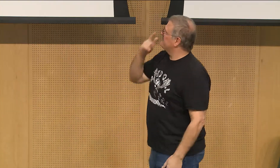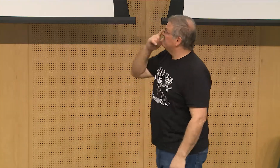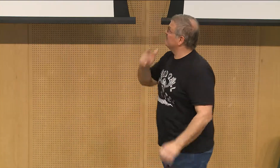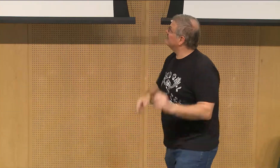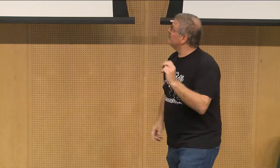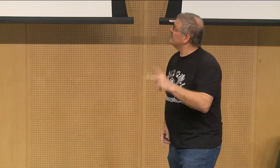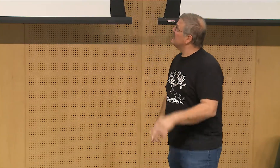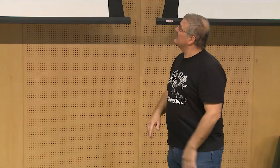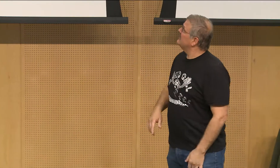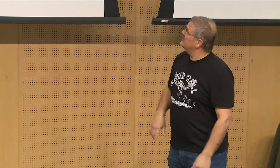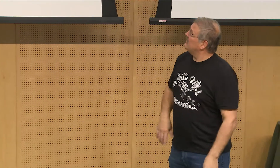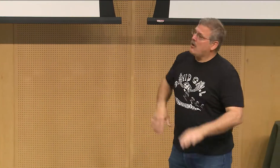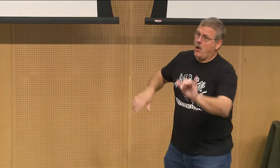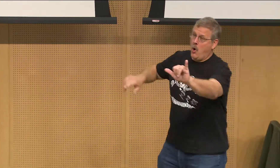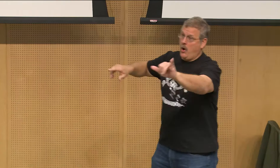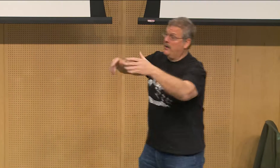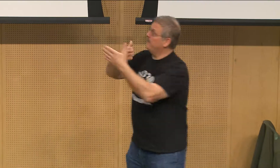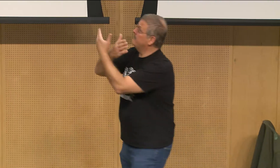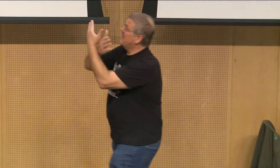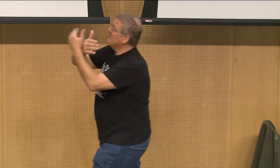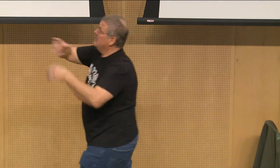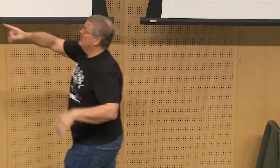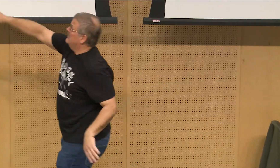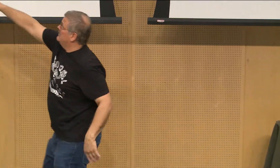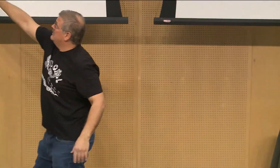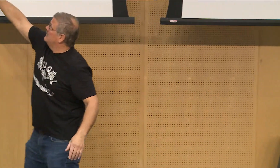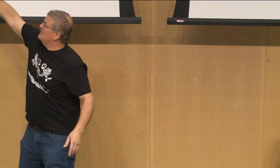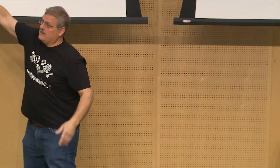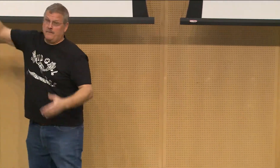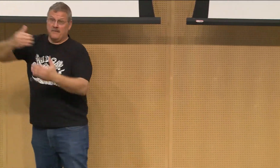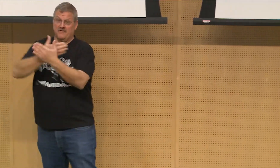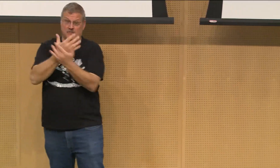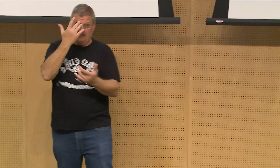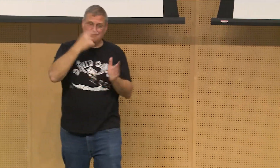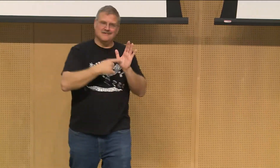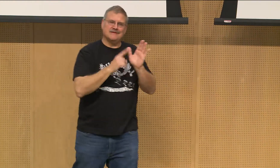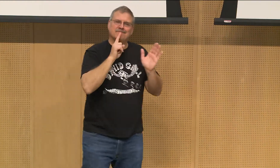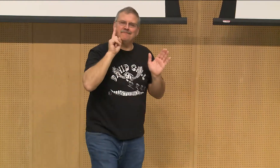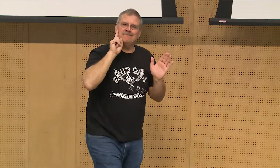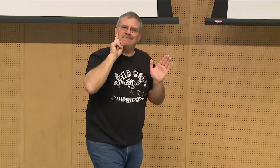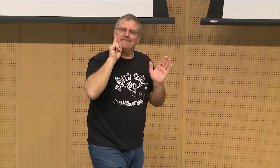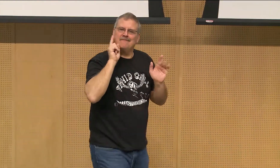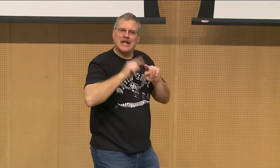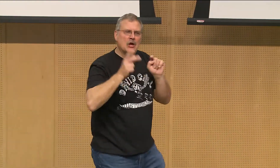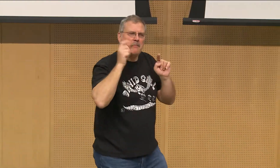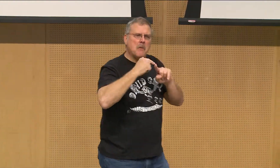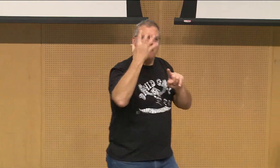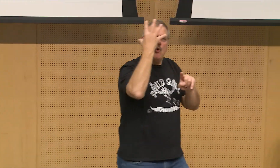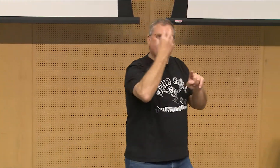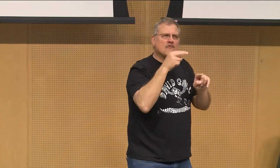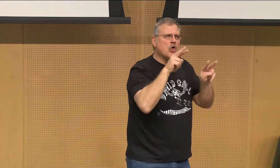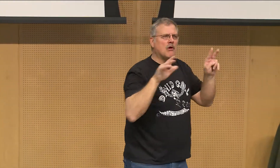so you see the butterflies on her dress. That symbolizes Deaf people, beautiful to the eye.